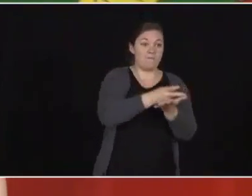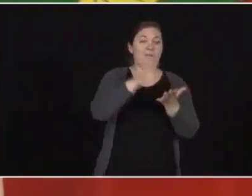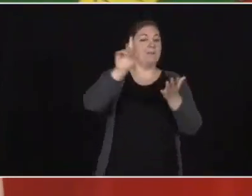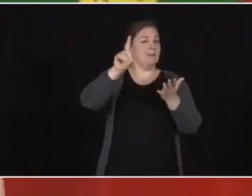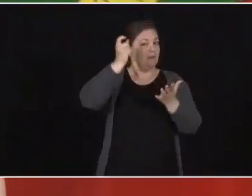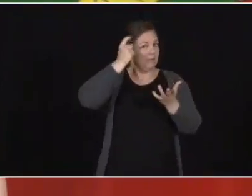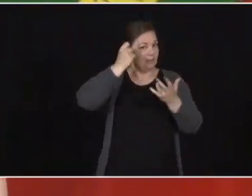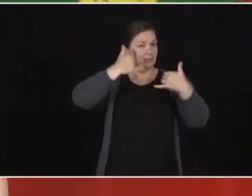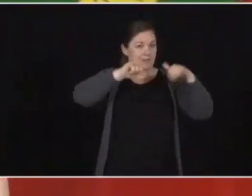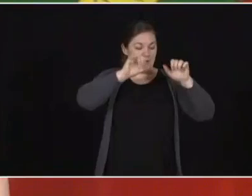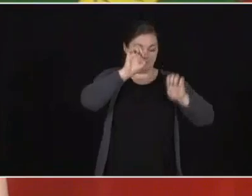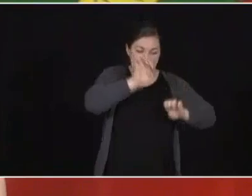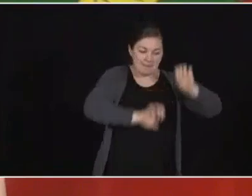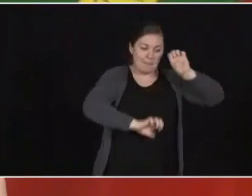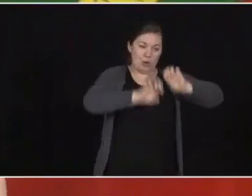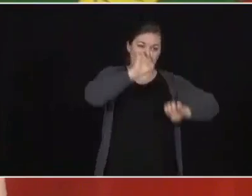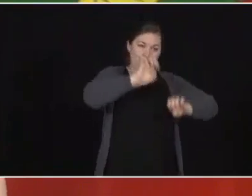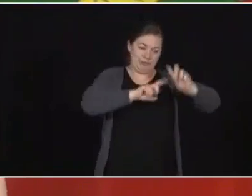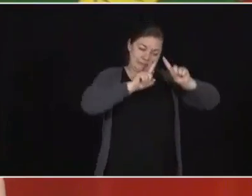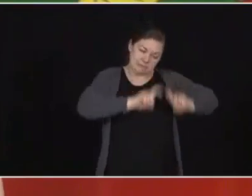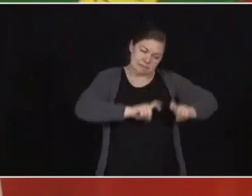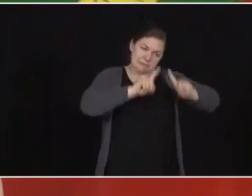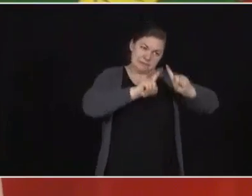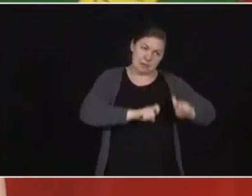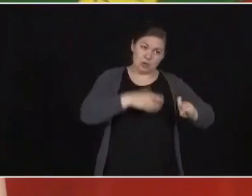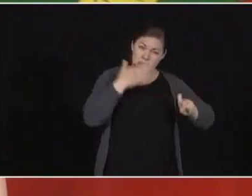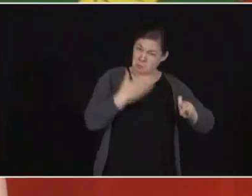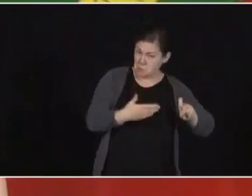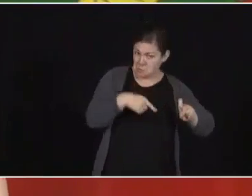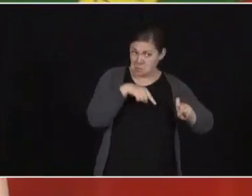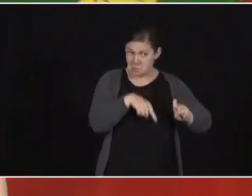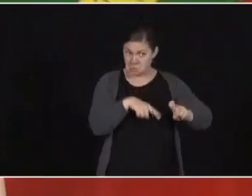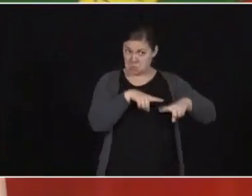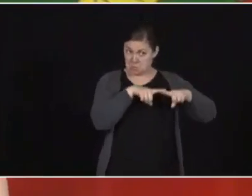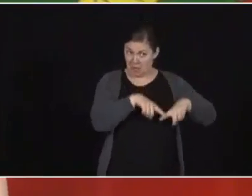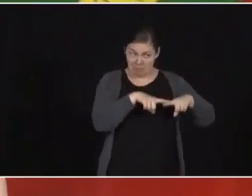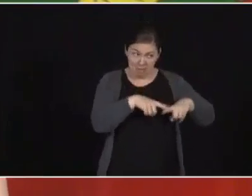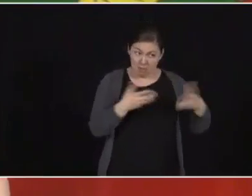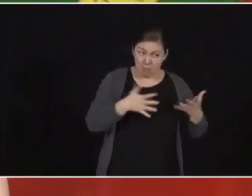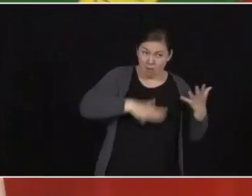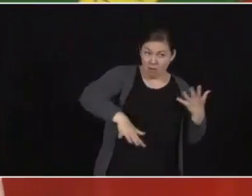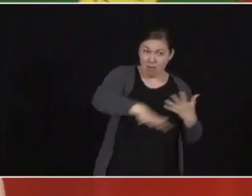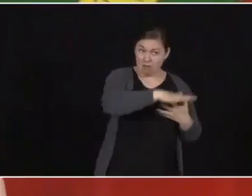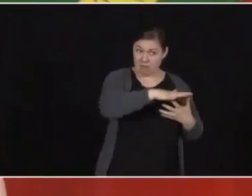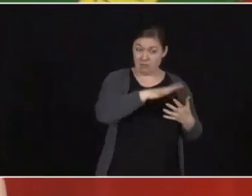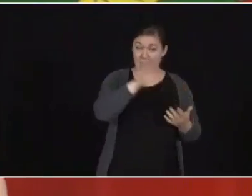nationally to prove make sure they perform well. It serology itself does not